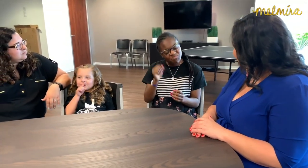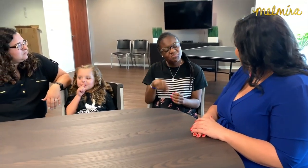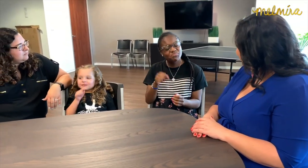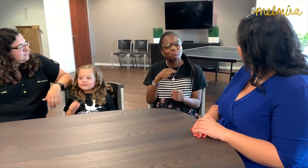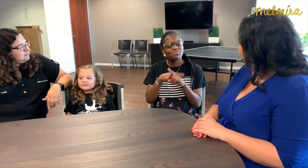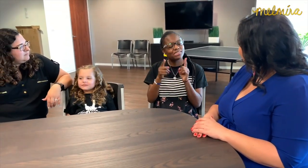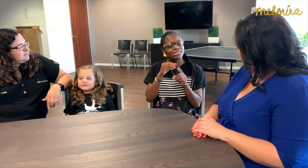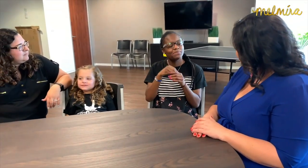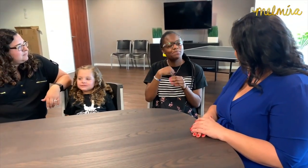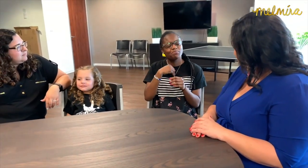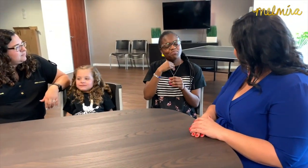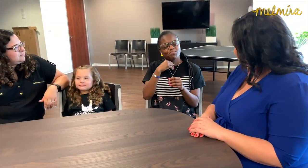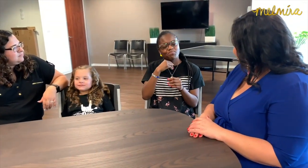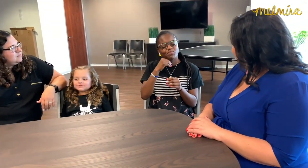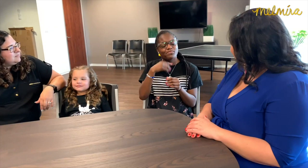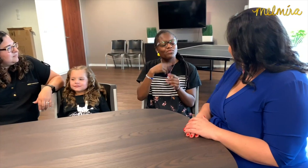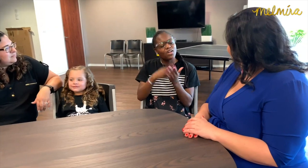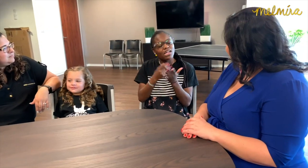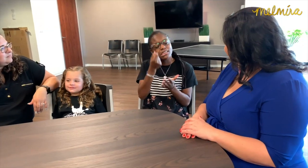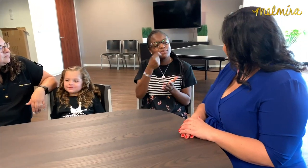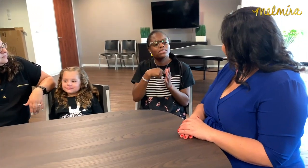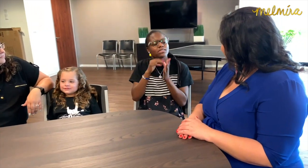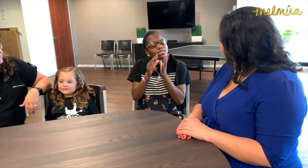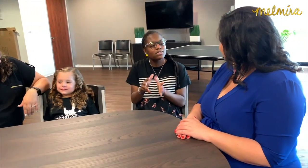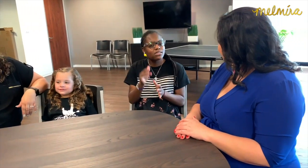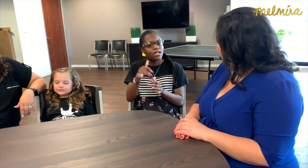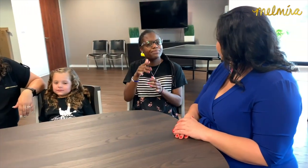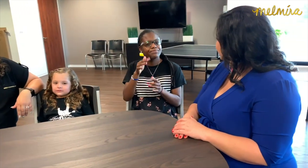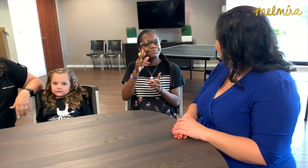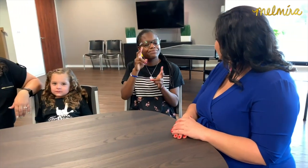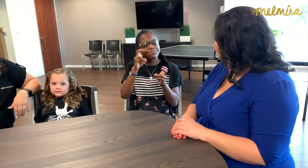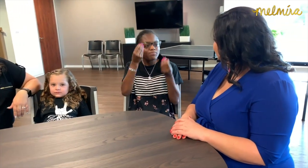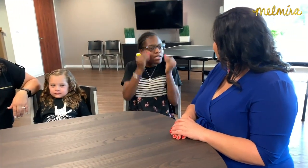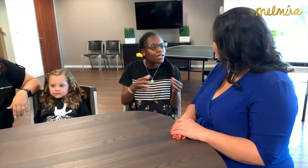It was cool, but I hated that we have to put on makeup